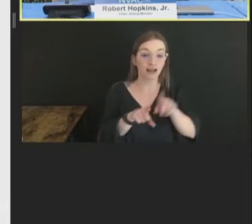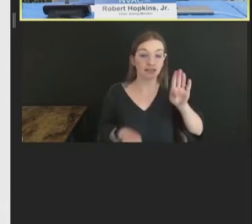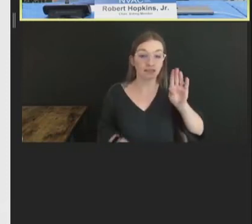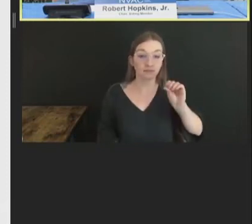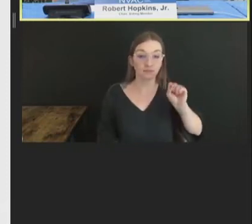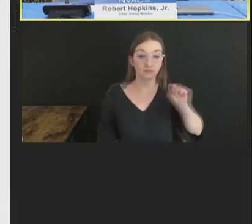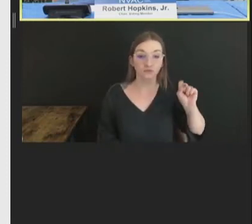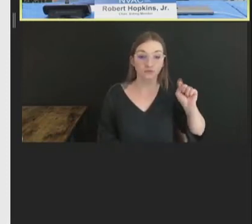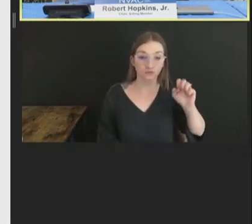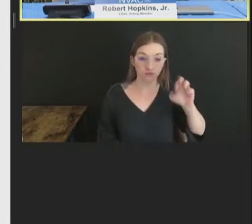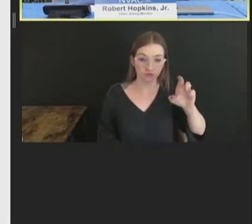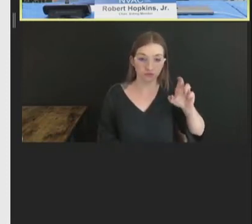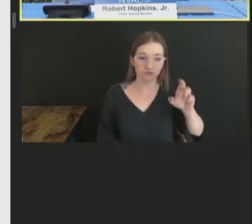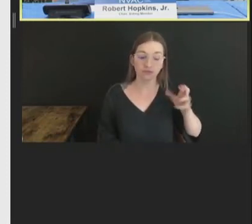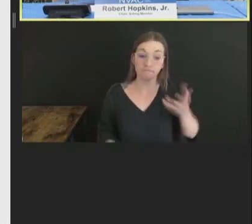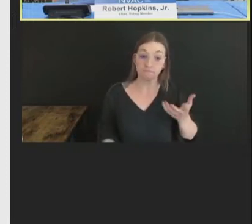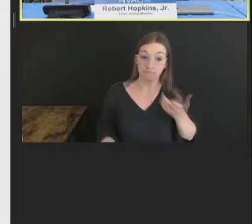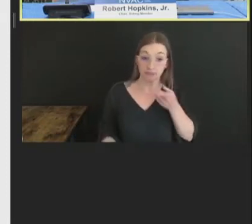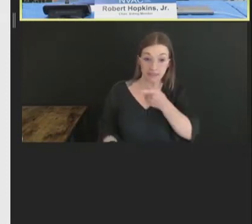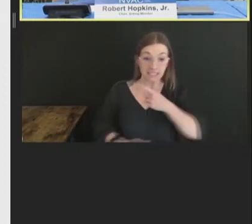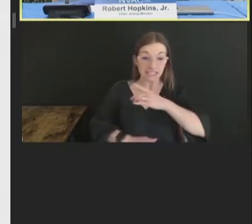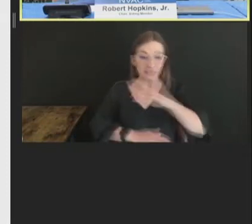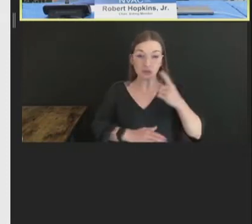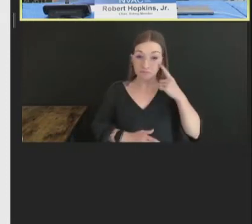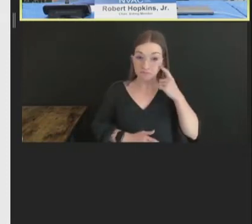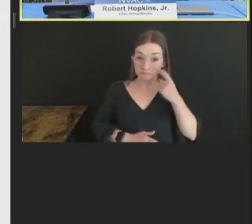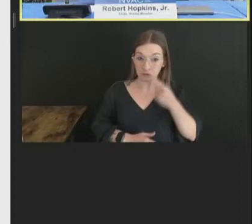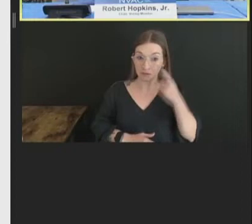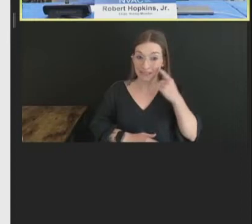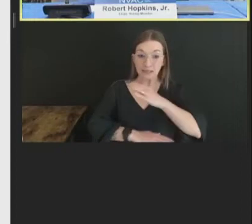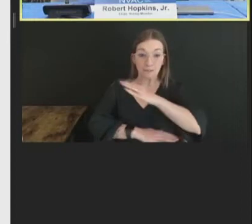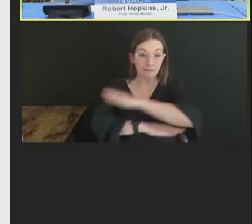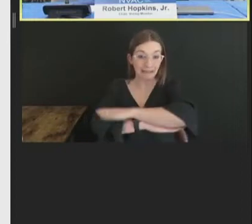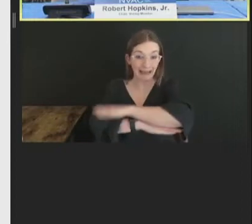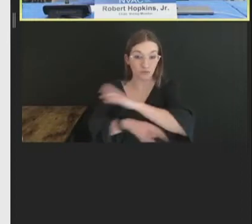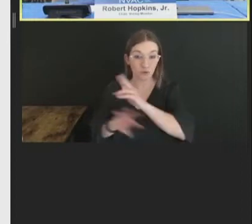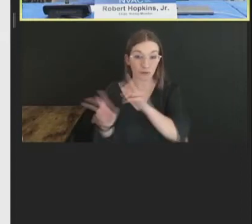whether this is a platform issue. You know, whether a combination of messenger RNA plus